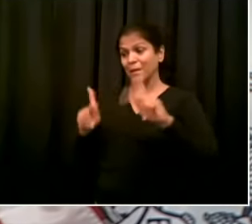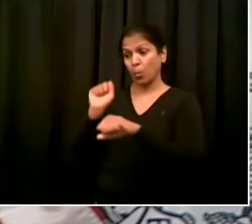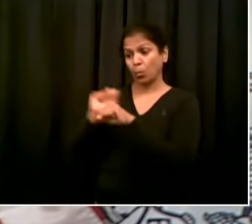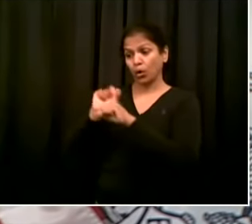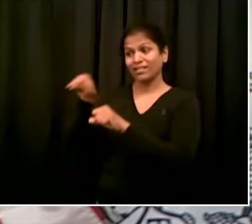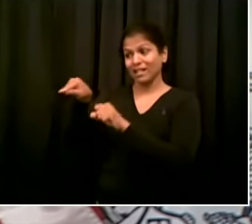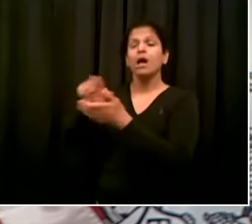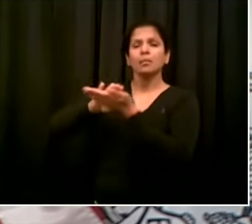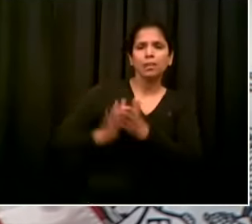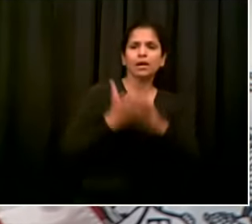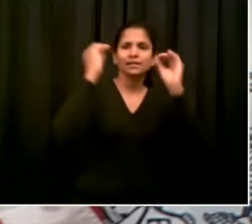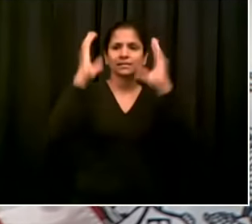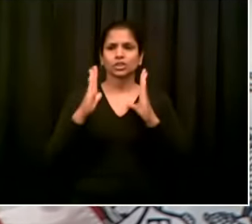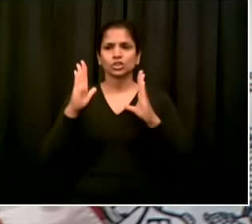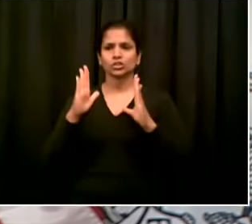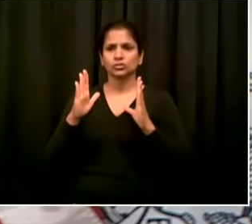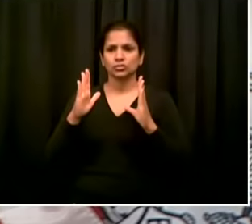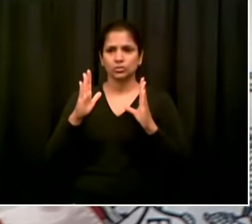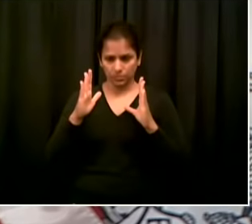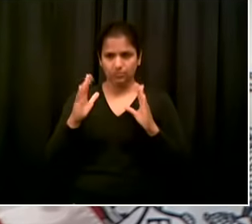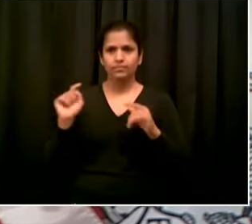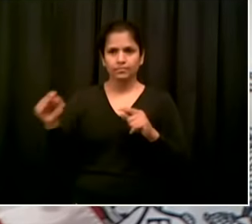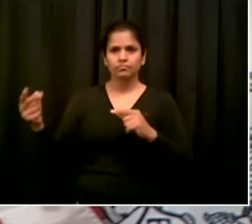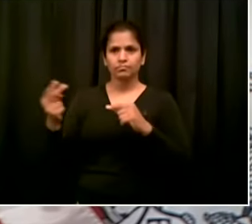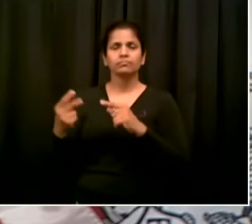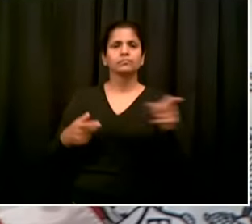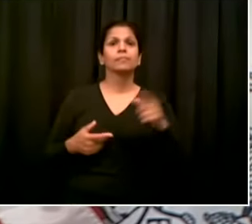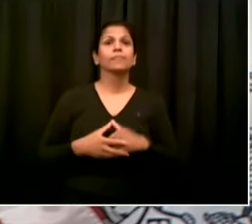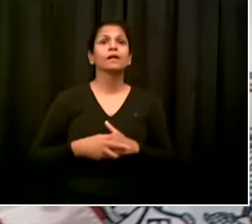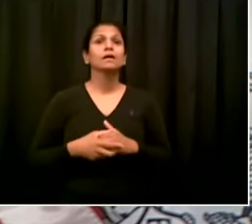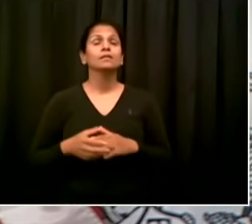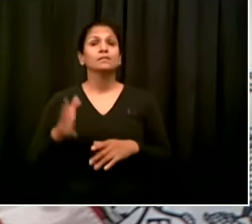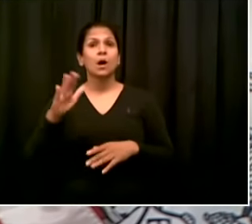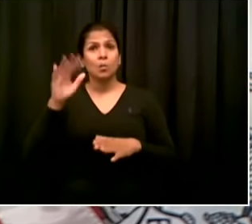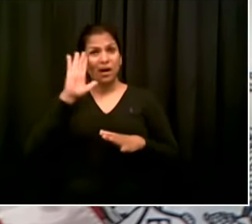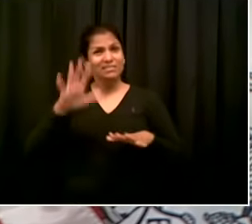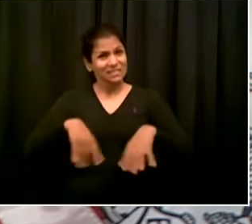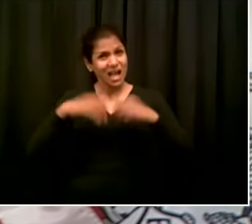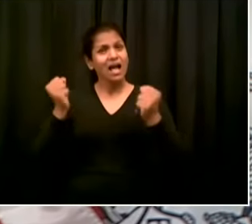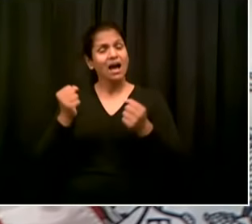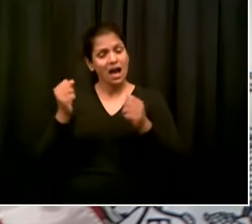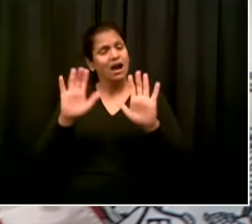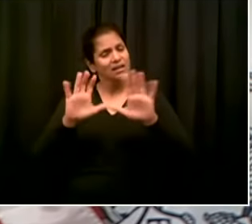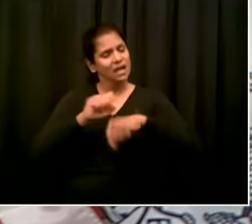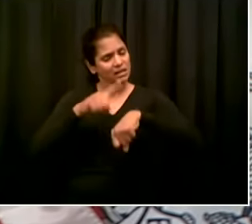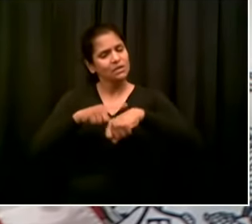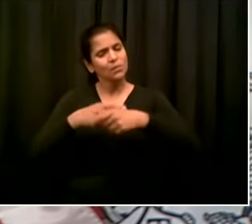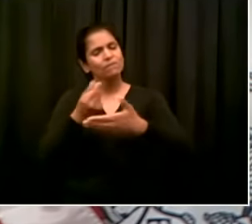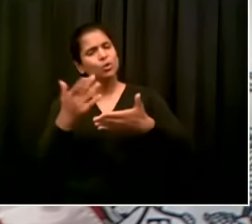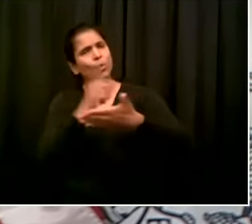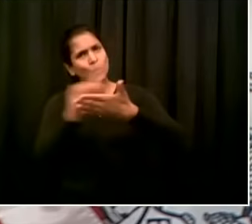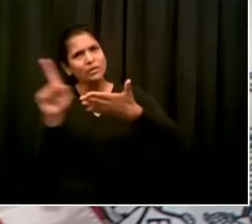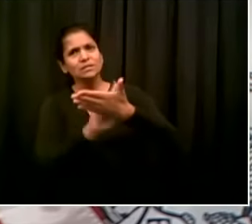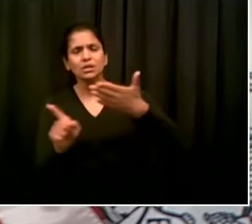HAWT I HAVE SEEN FROM TE HSCHOOLS I HAVE VISITED, EVERYONE IS WORKING TOGETHER TO SOLVE